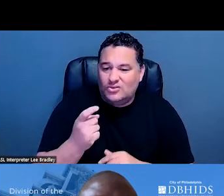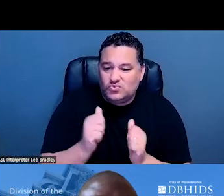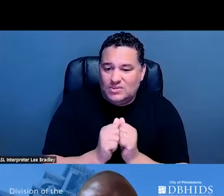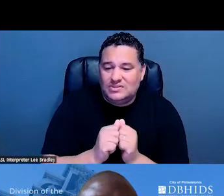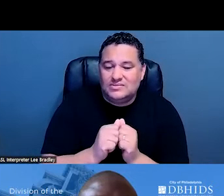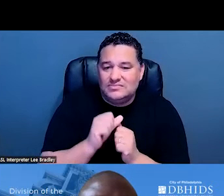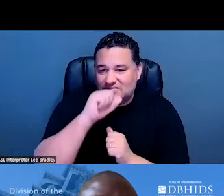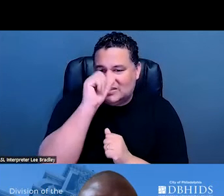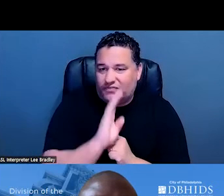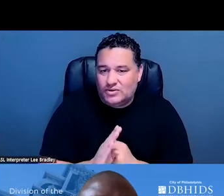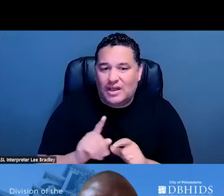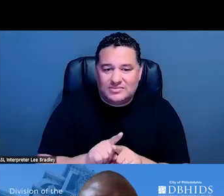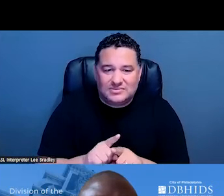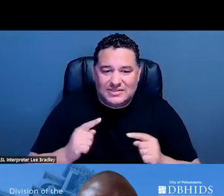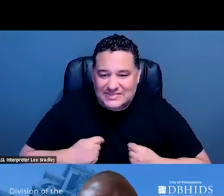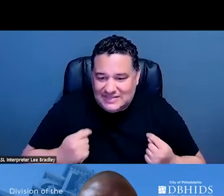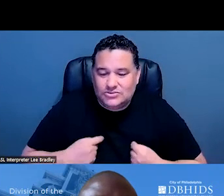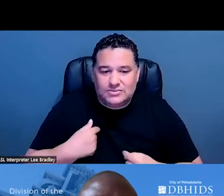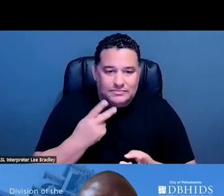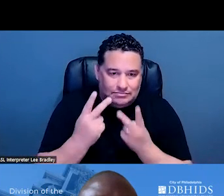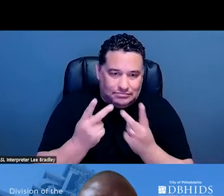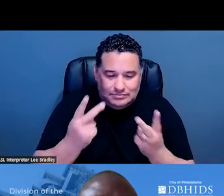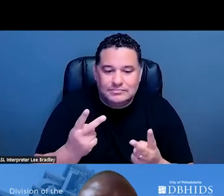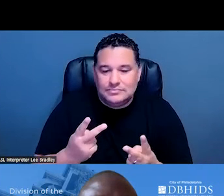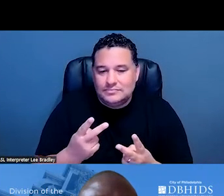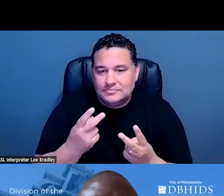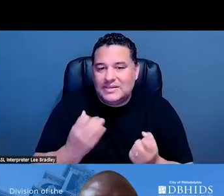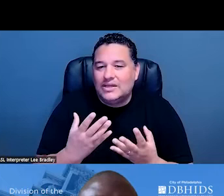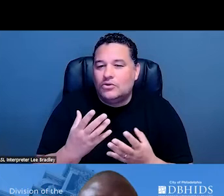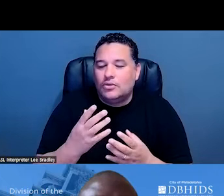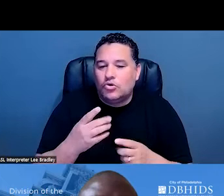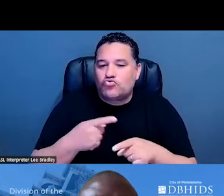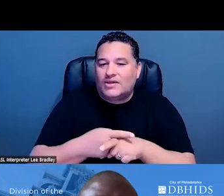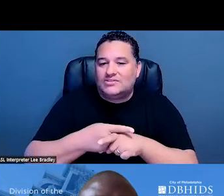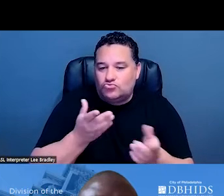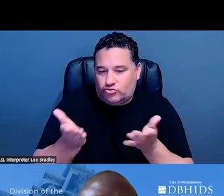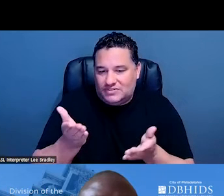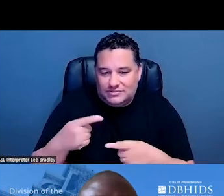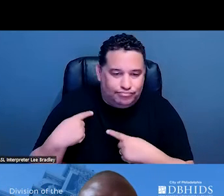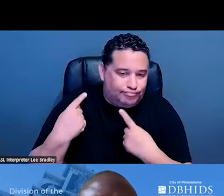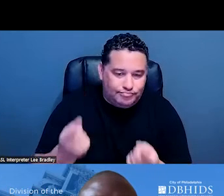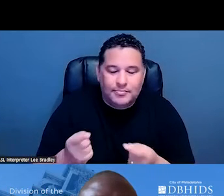> I, HAVE, I AM A PERSON WHO WAS DIAGNOSED WITH SCHIZOPHRENIA AS A TEENAGER AND SEEN